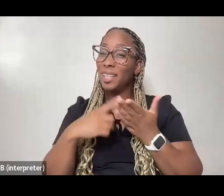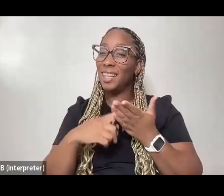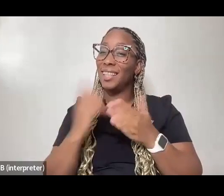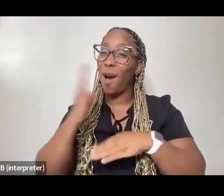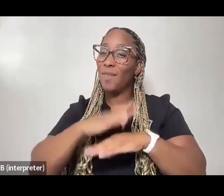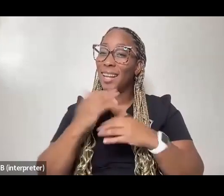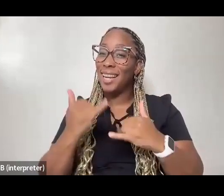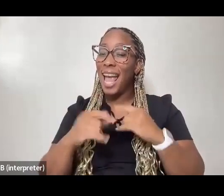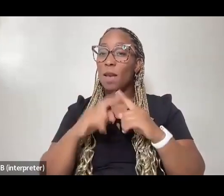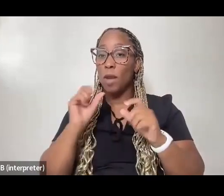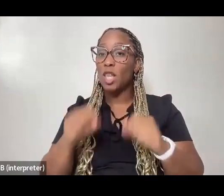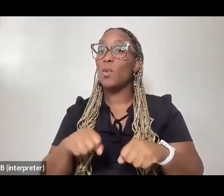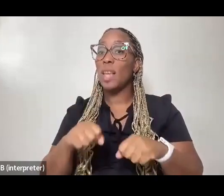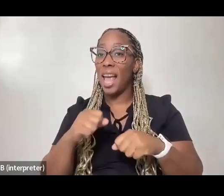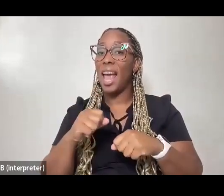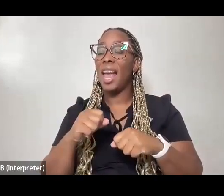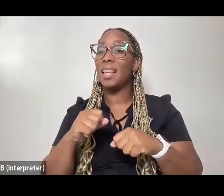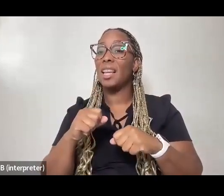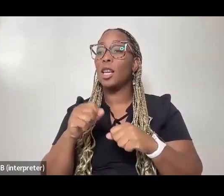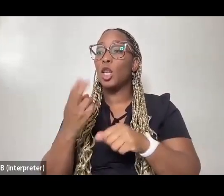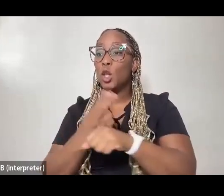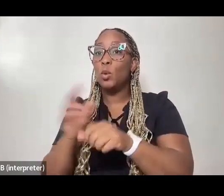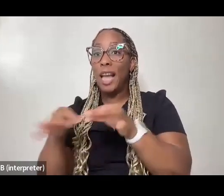But they can be created from the captions that you are creating